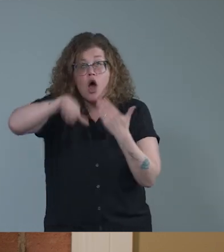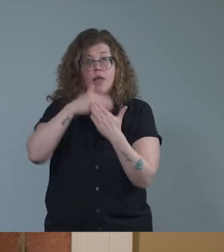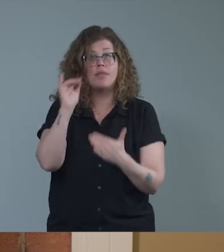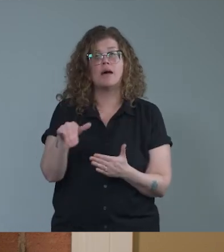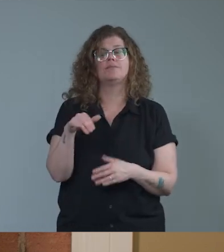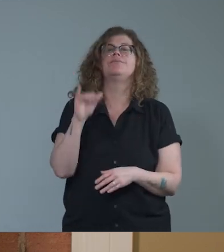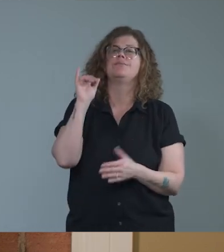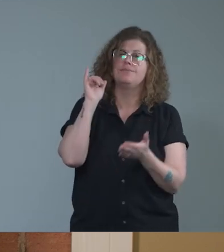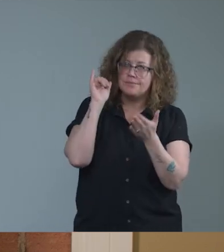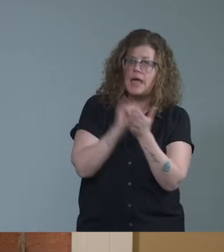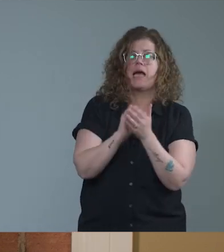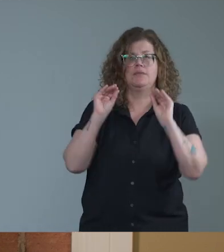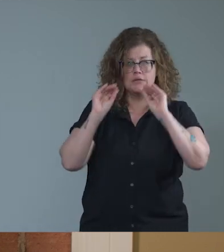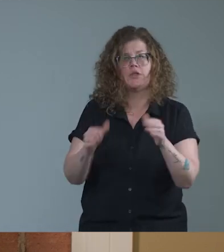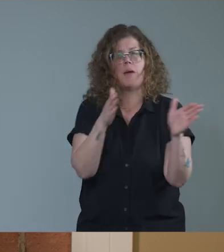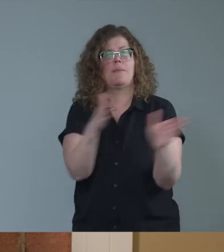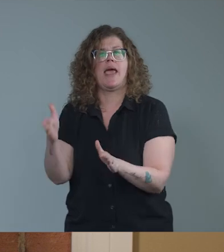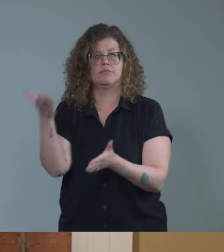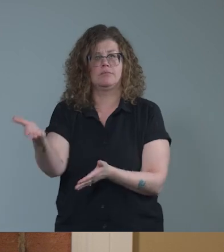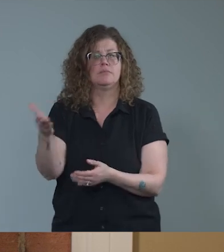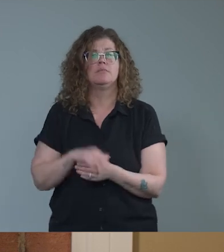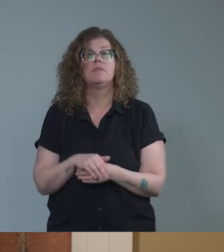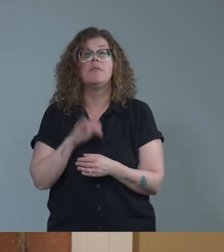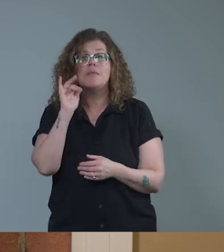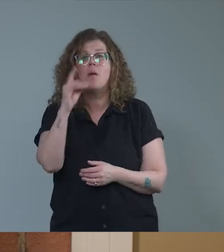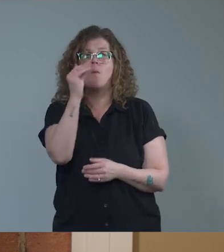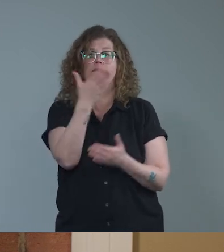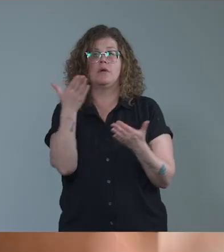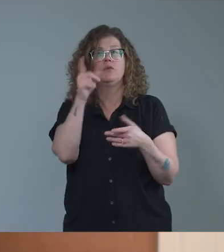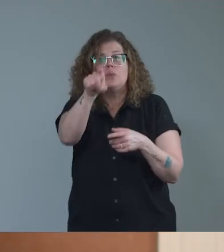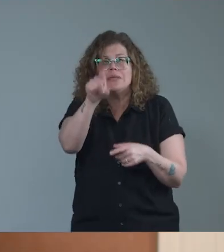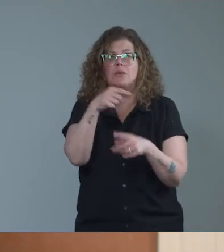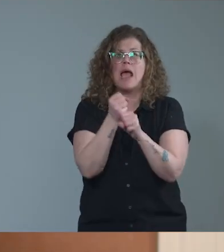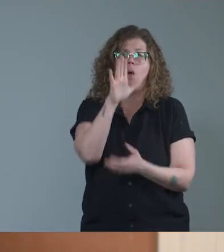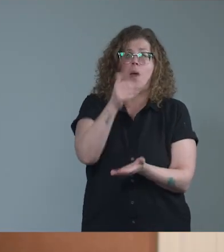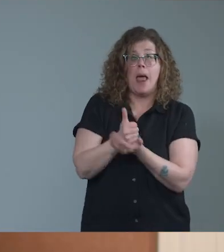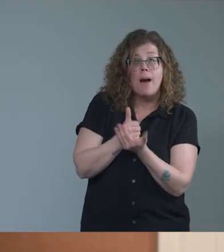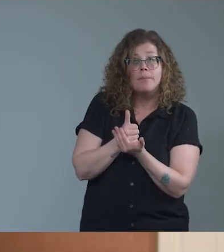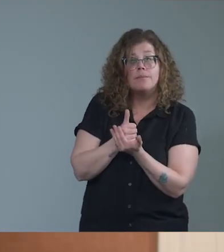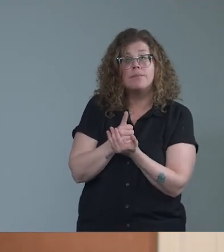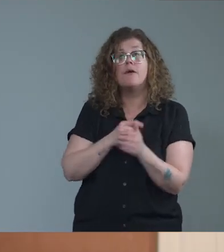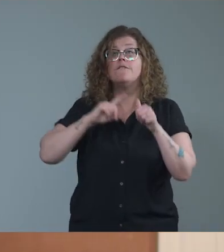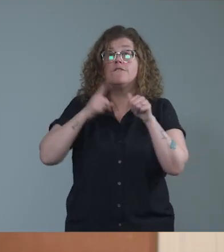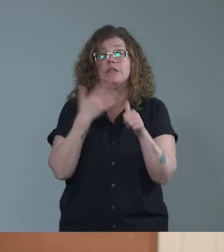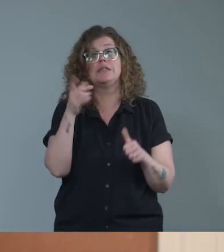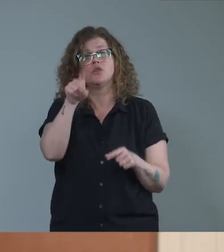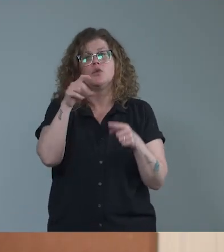at the end of each day and at the end of the construction project as a whole. That's it for me on installation plan. This is one of these things